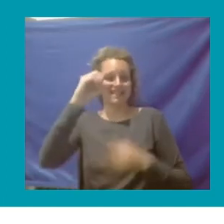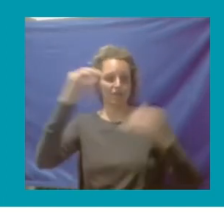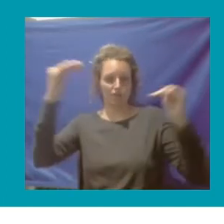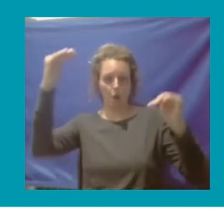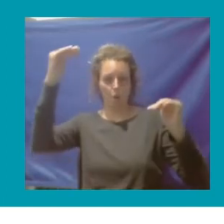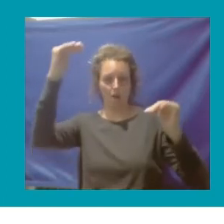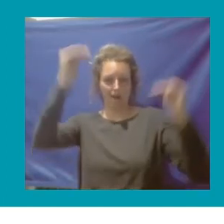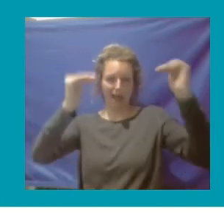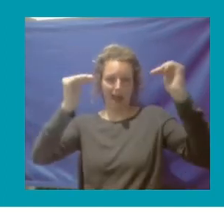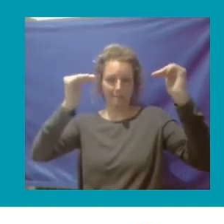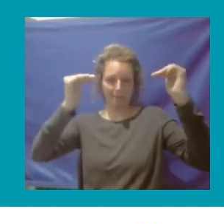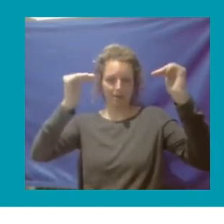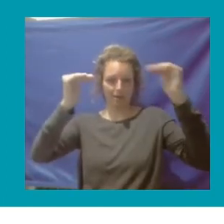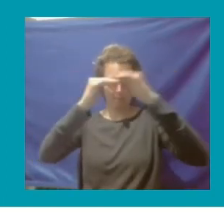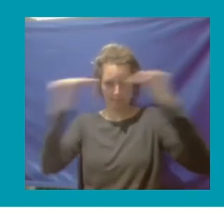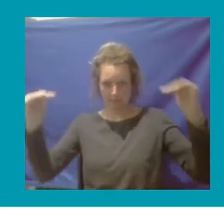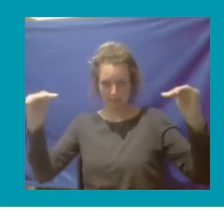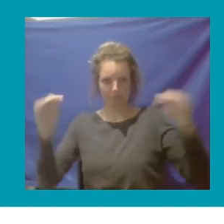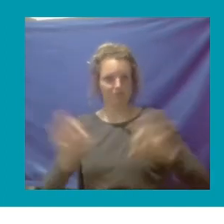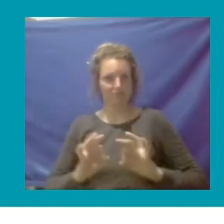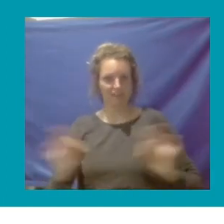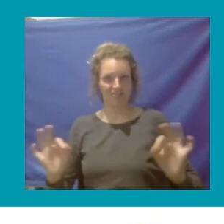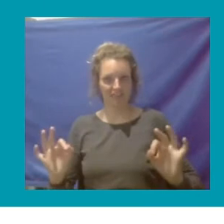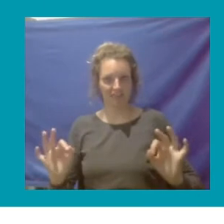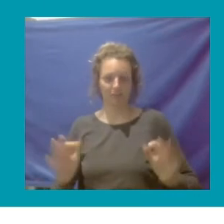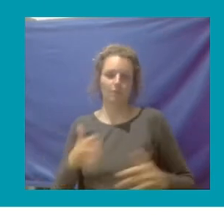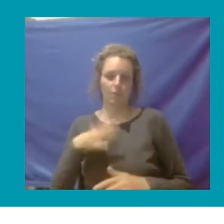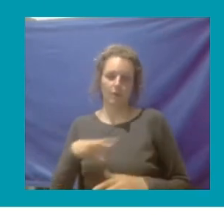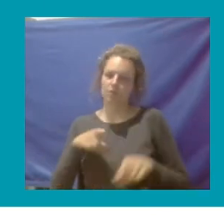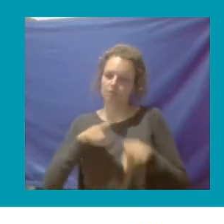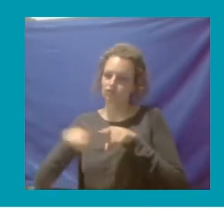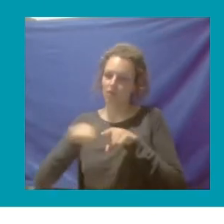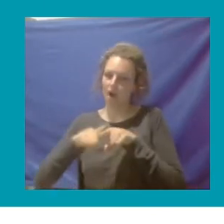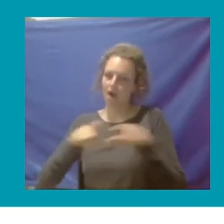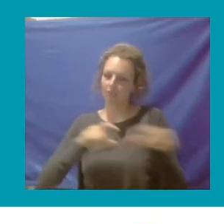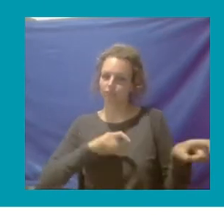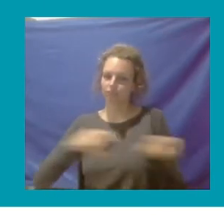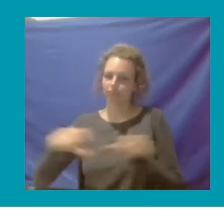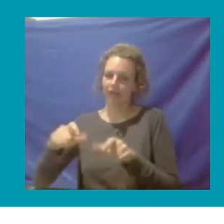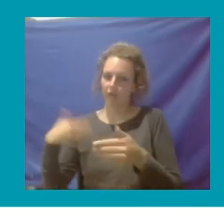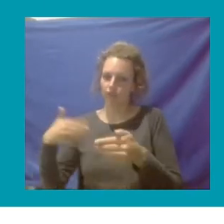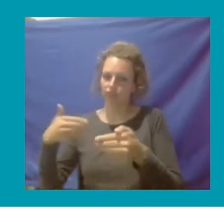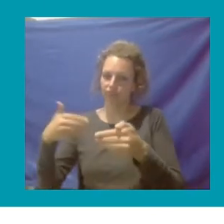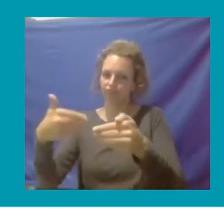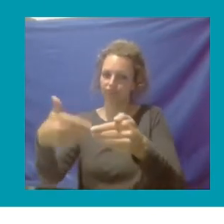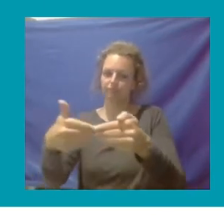trying to to make that happen. And you know any organization that would like to have a presence on